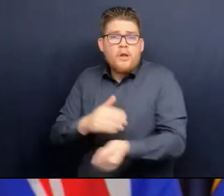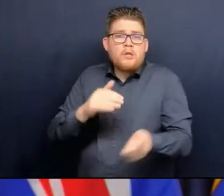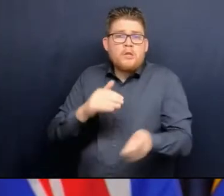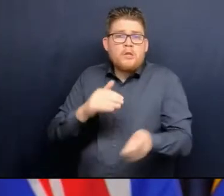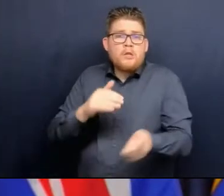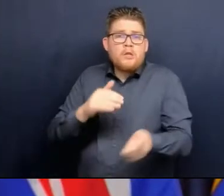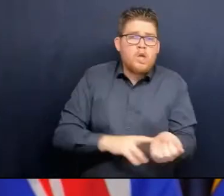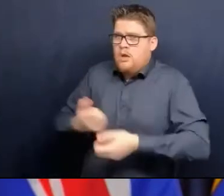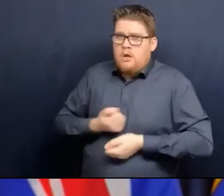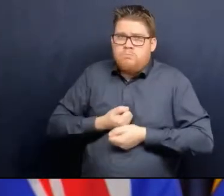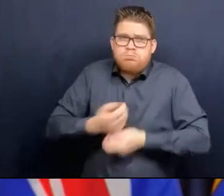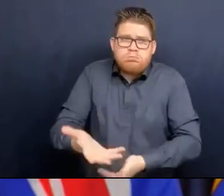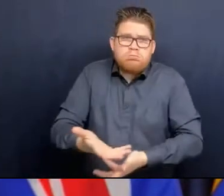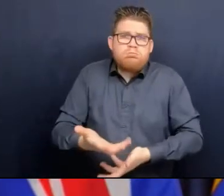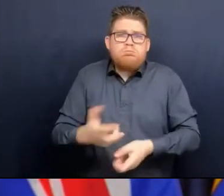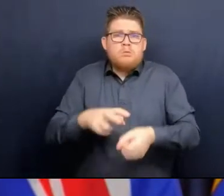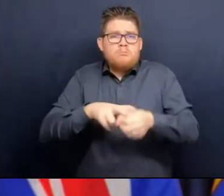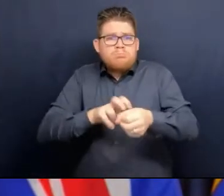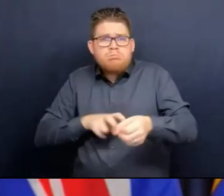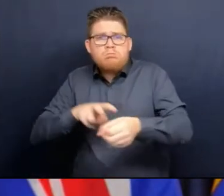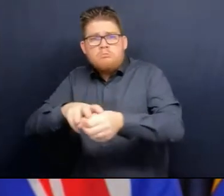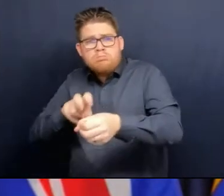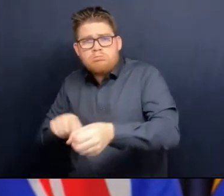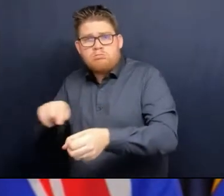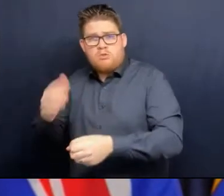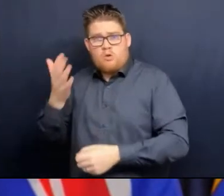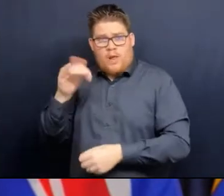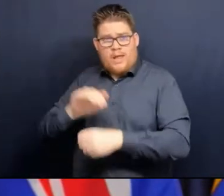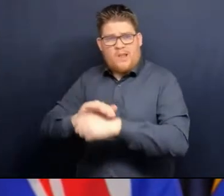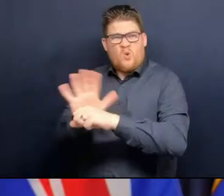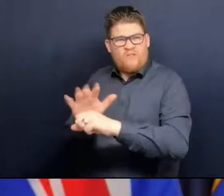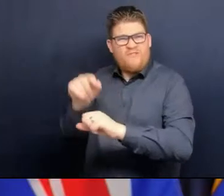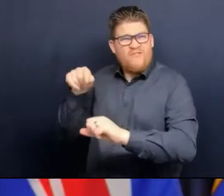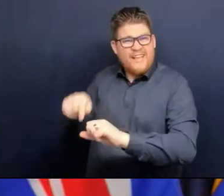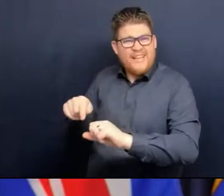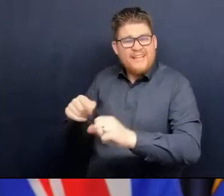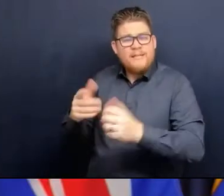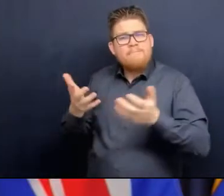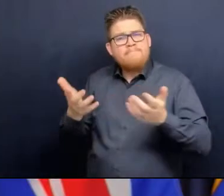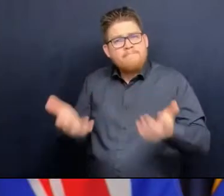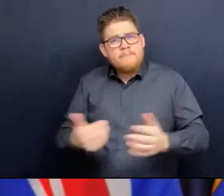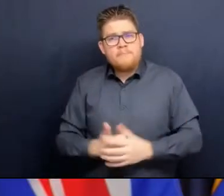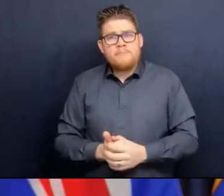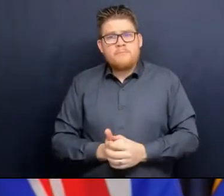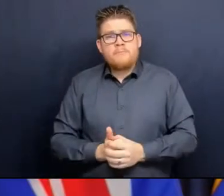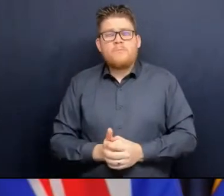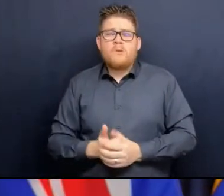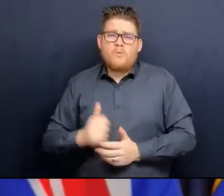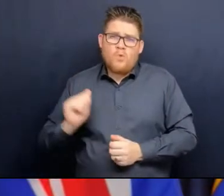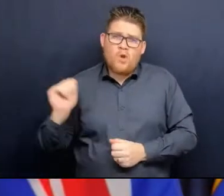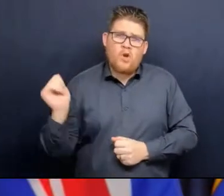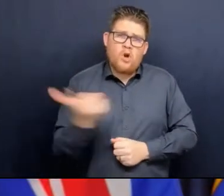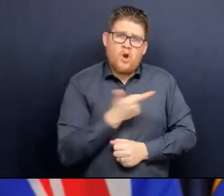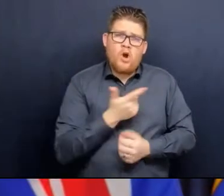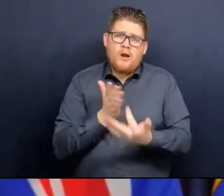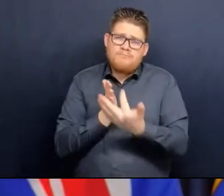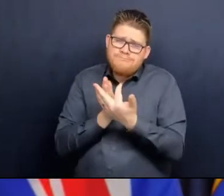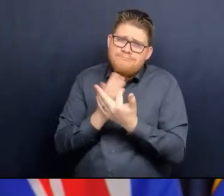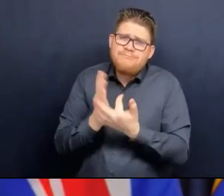leaving the industry. A lot of people are expressing fatigue about covid measures, and I'm